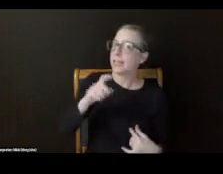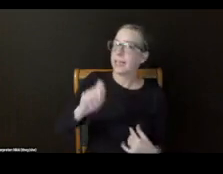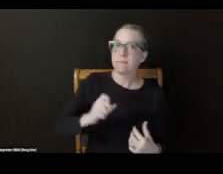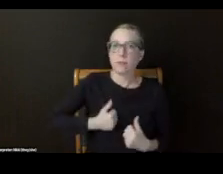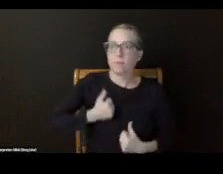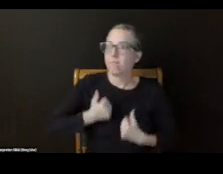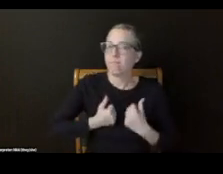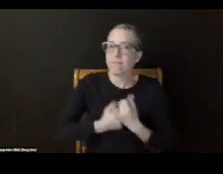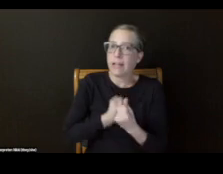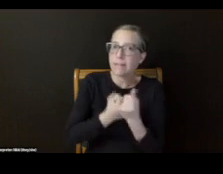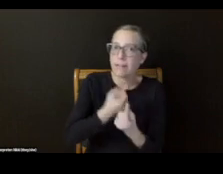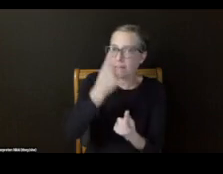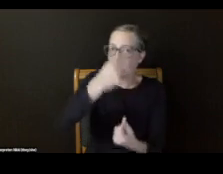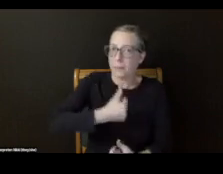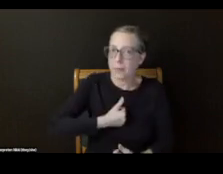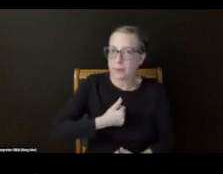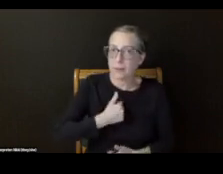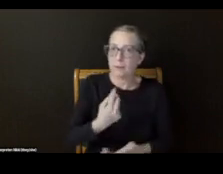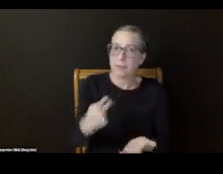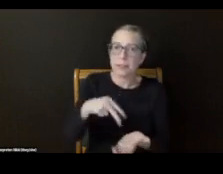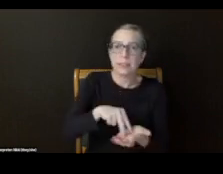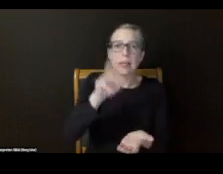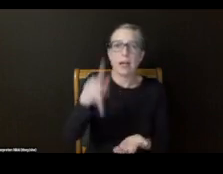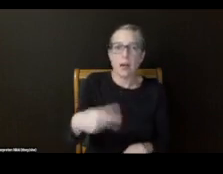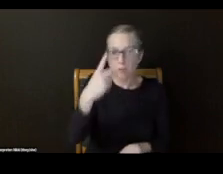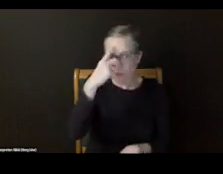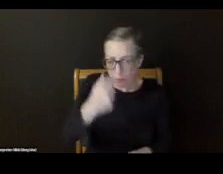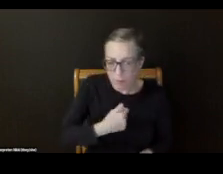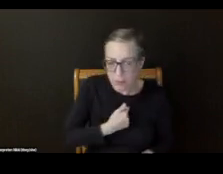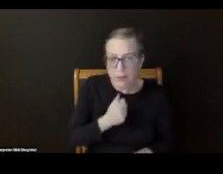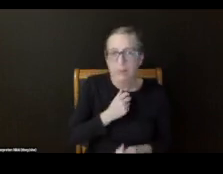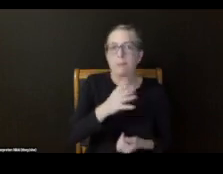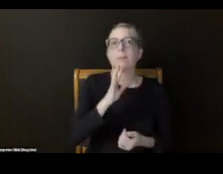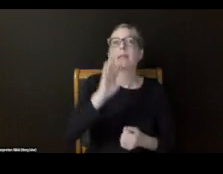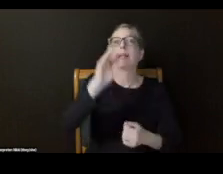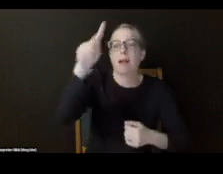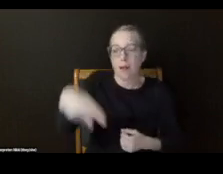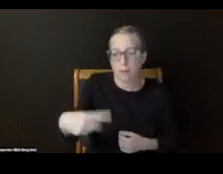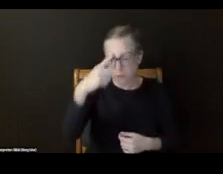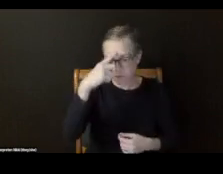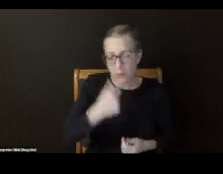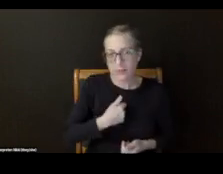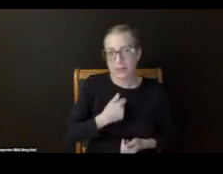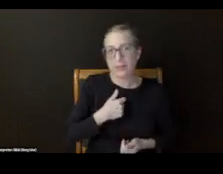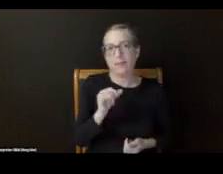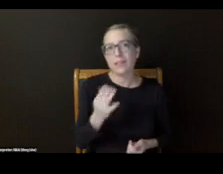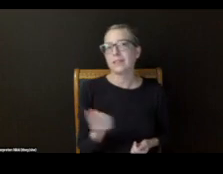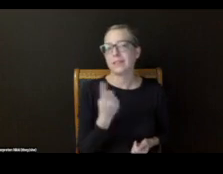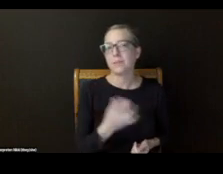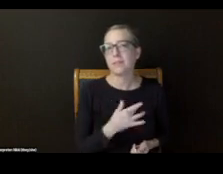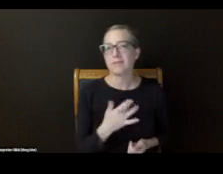to speak up when something doesn't feel quite right. For example, when he was diagnosed,